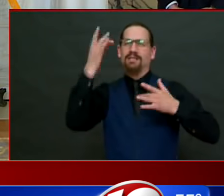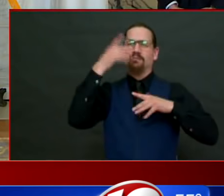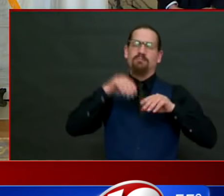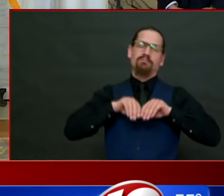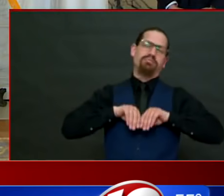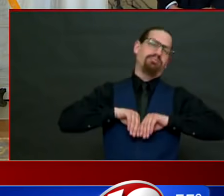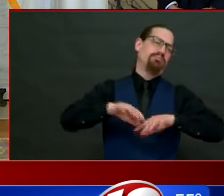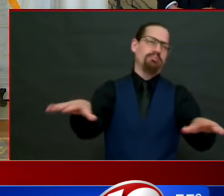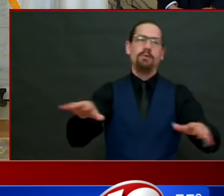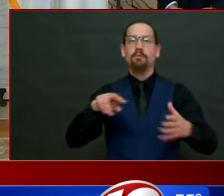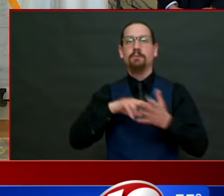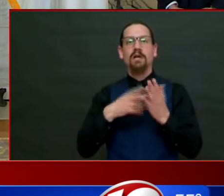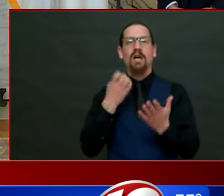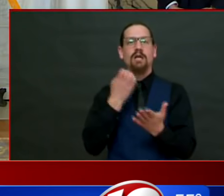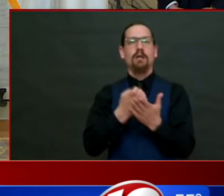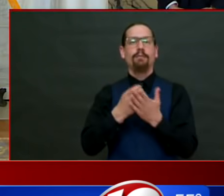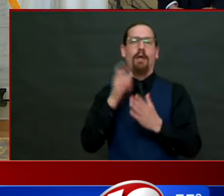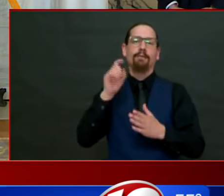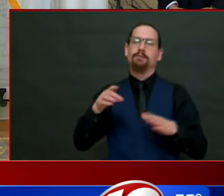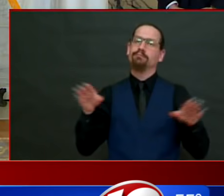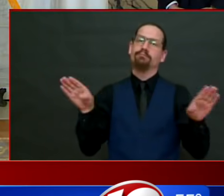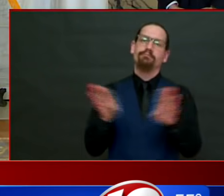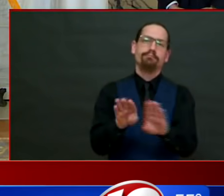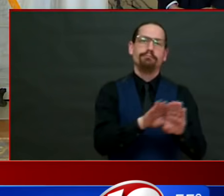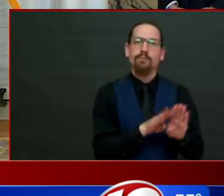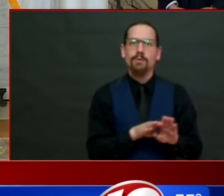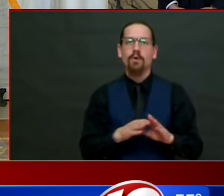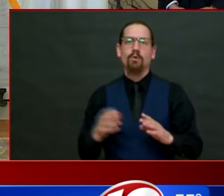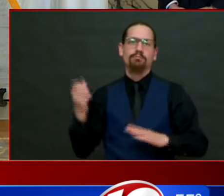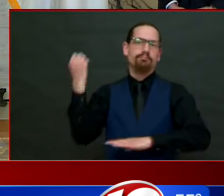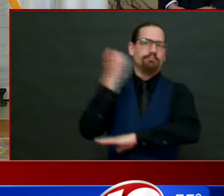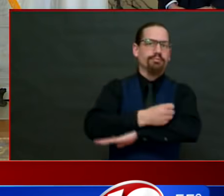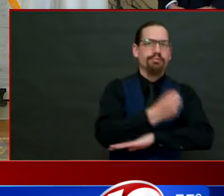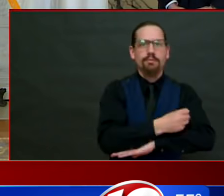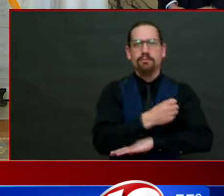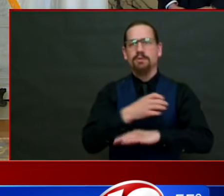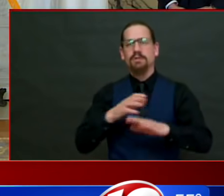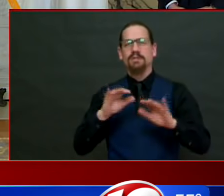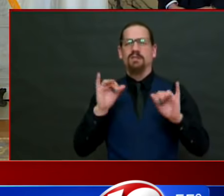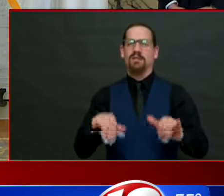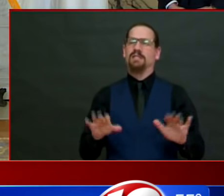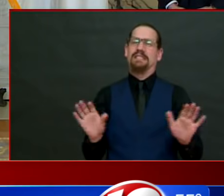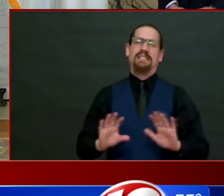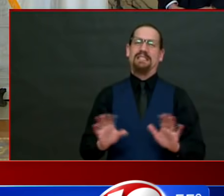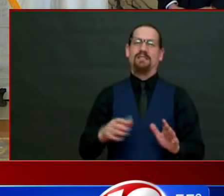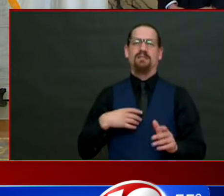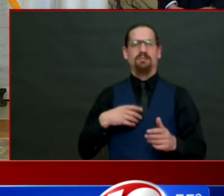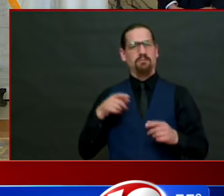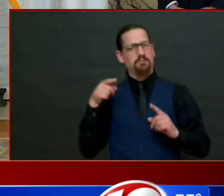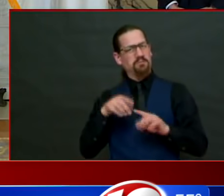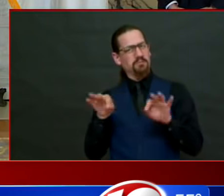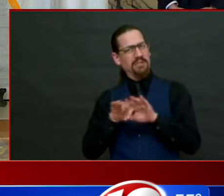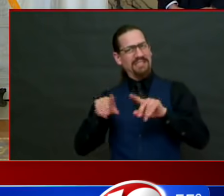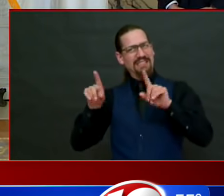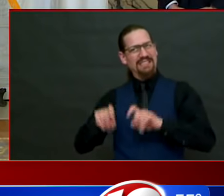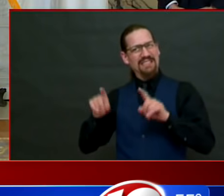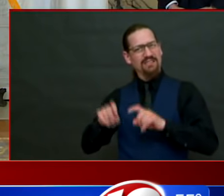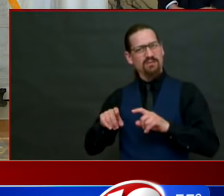LET ME GIVE YOU MORE DETAIL. HOW DO WE GET TO 10,000?